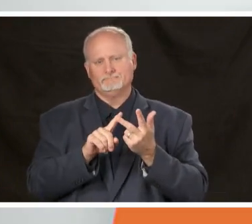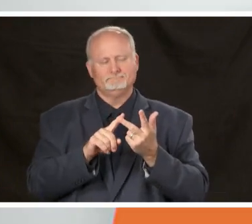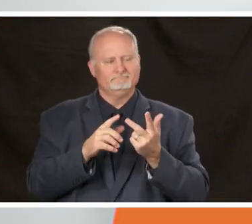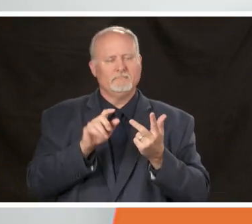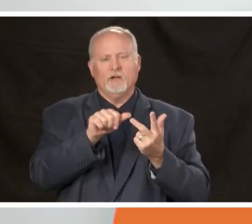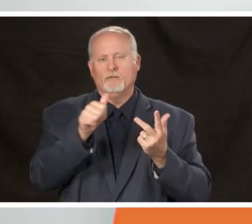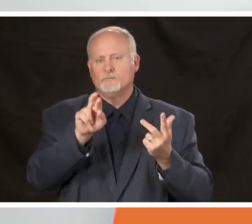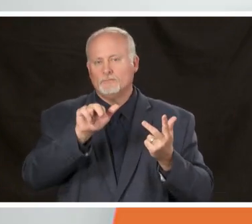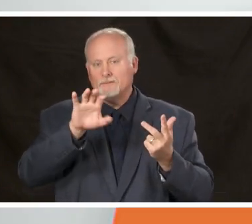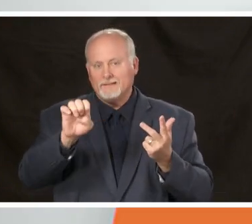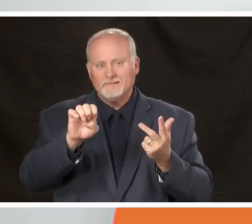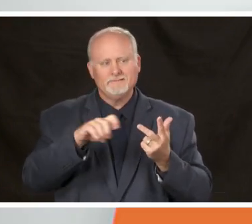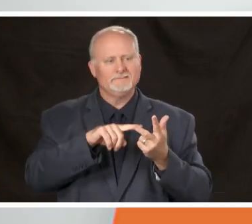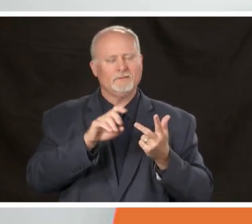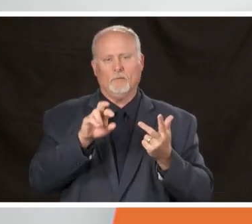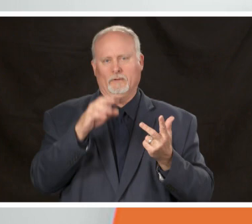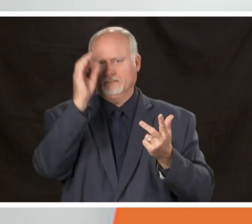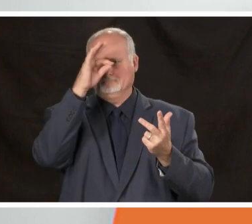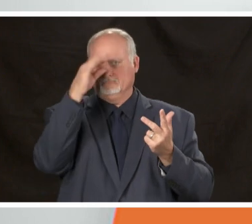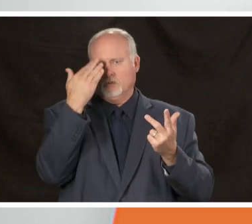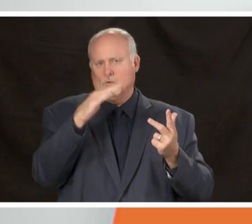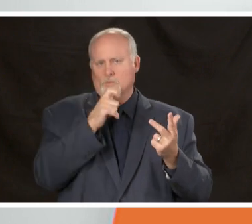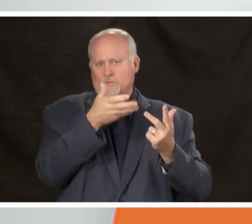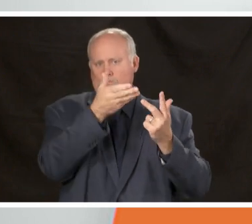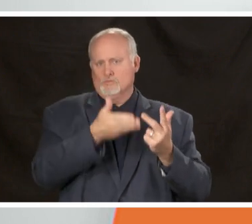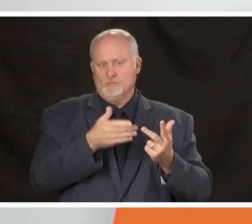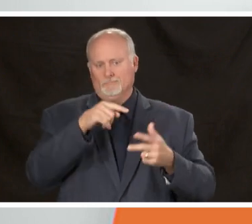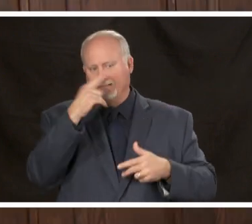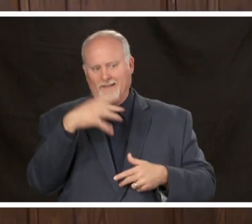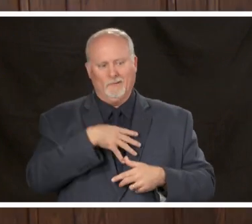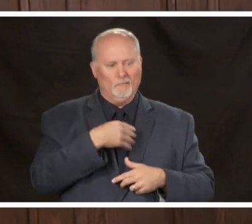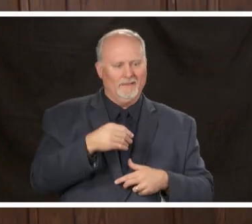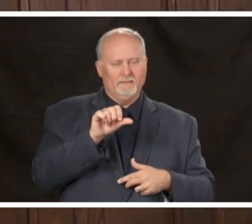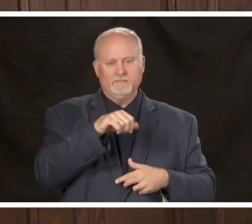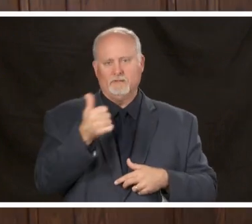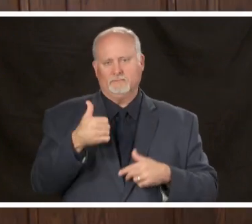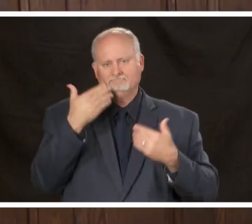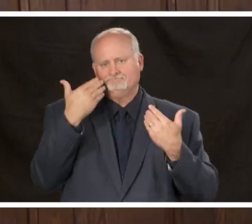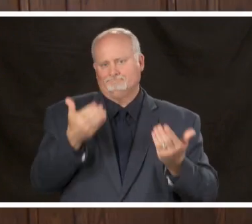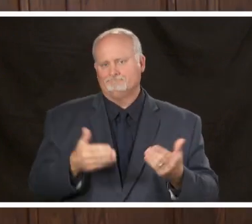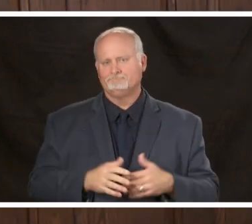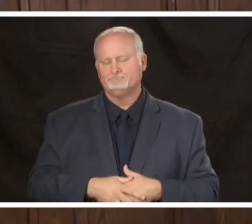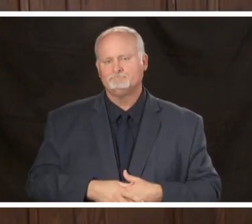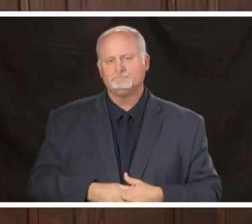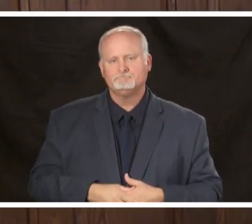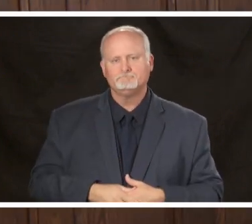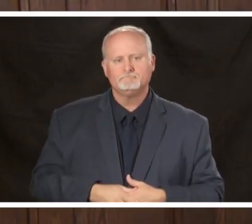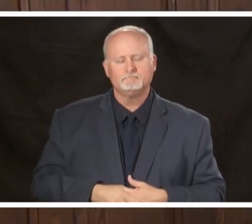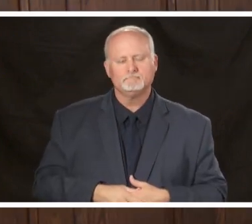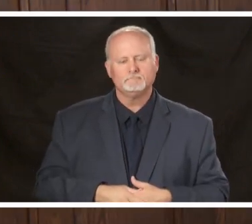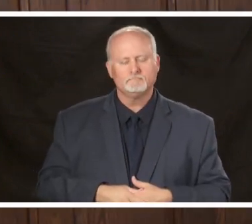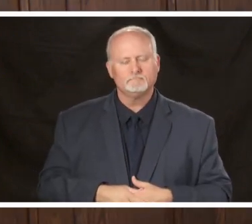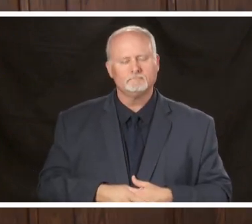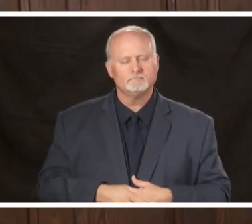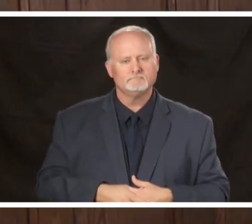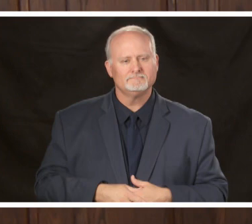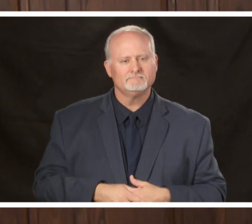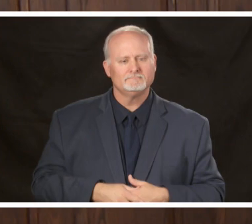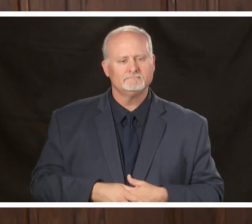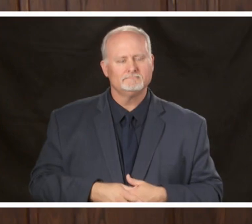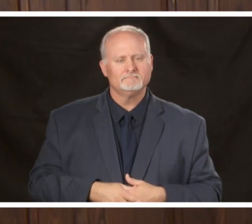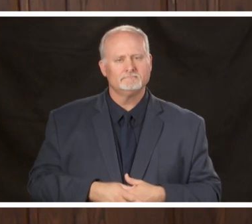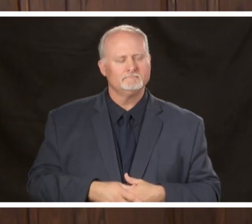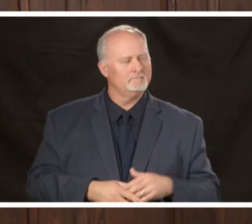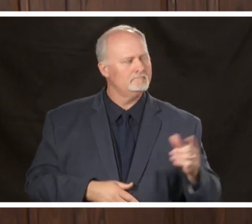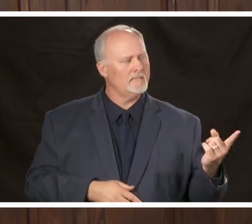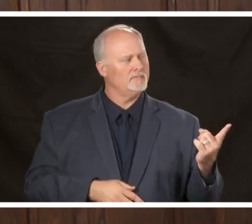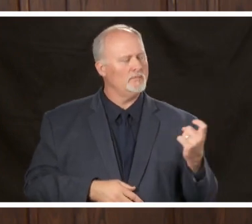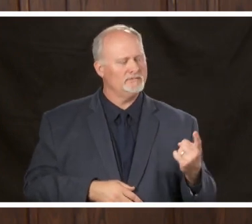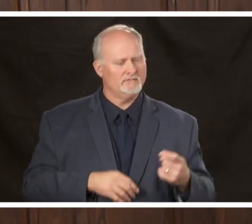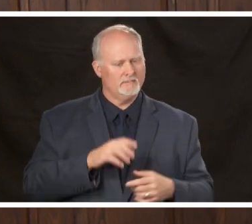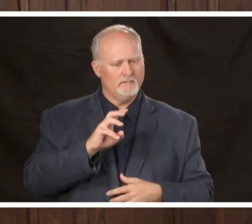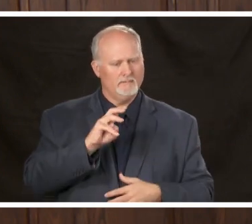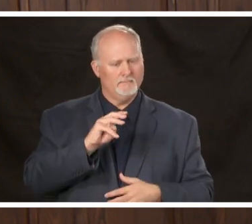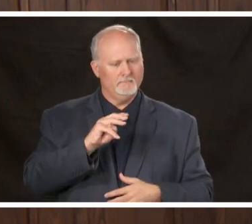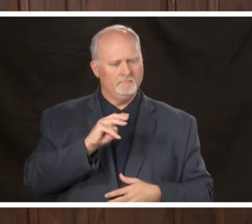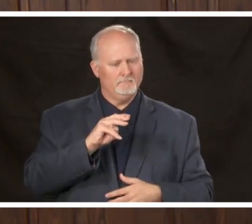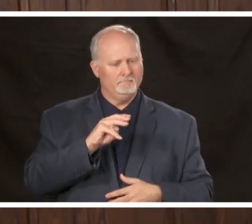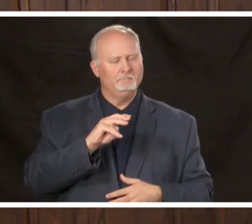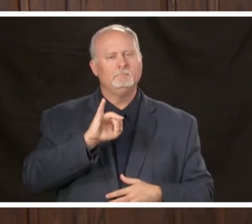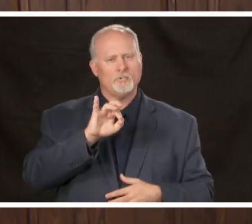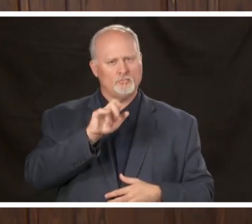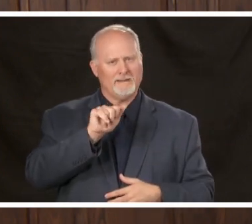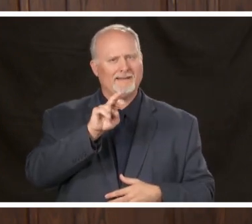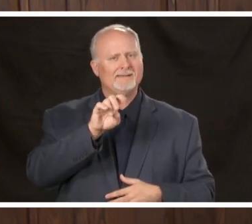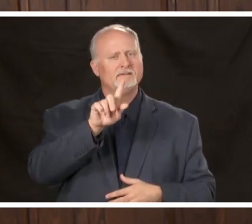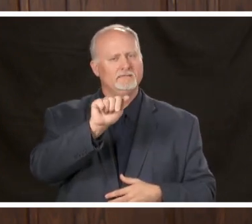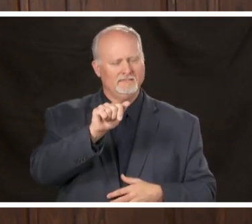race or it's unknown to us yes go ahead is this Miranda yes I just have one more